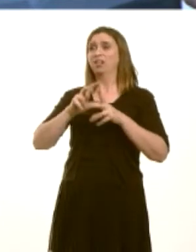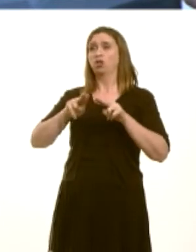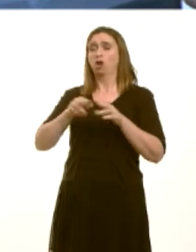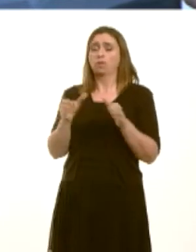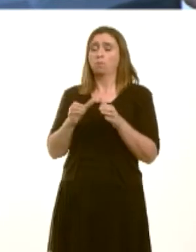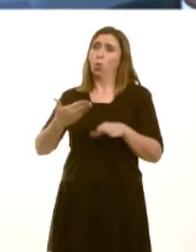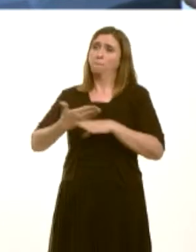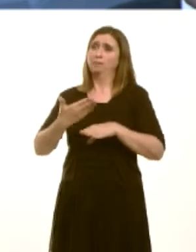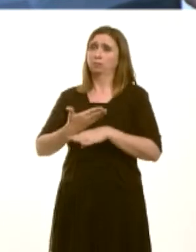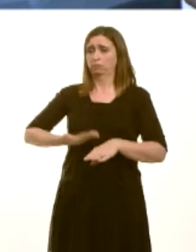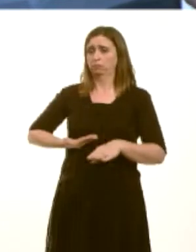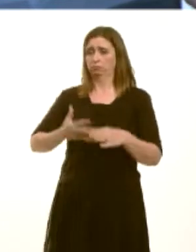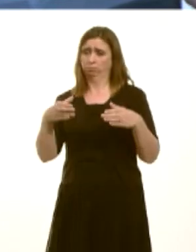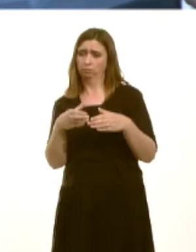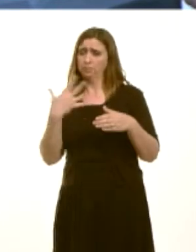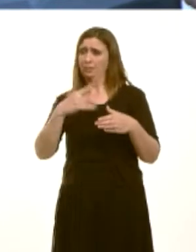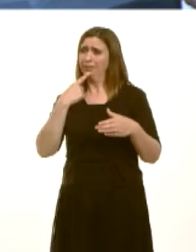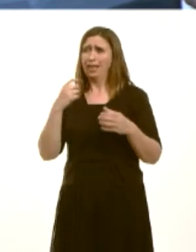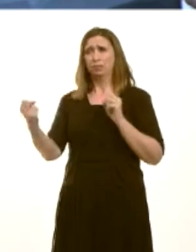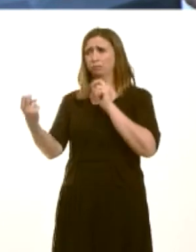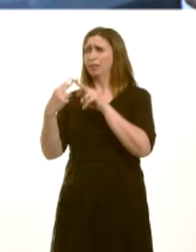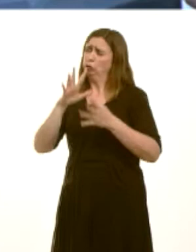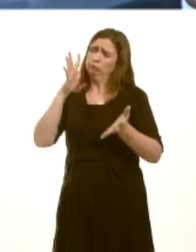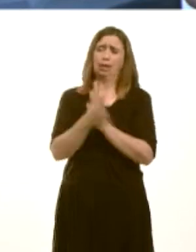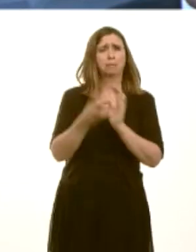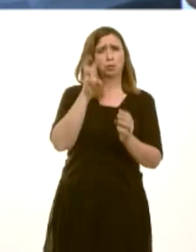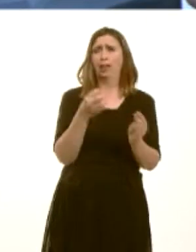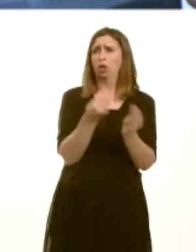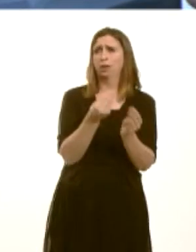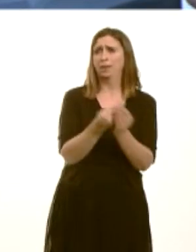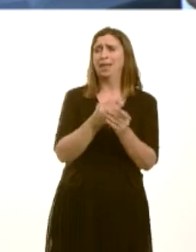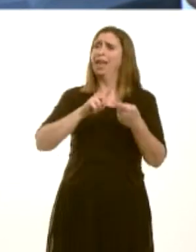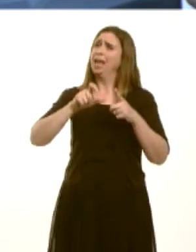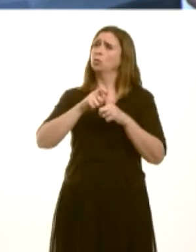to the south Wales economy. Edwina Hart said, Kirsty Williams: ëtolling has an adverse